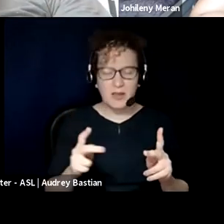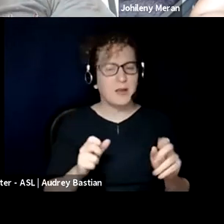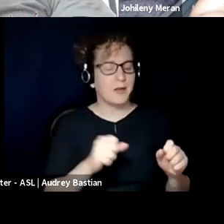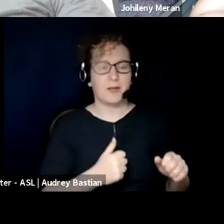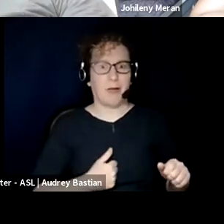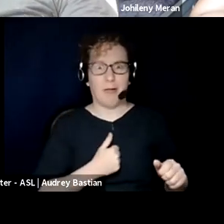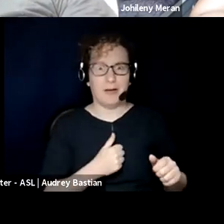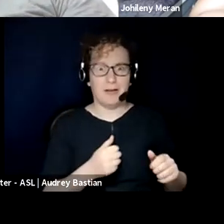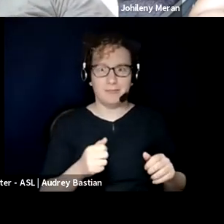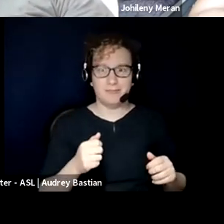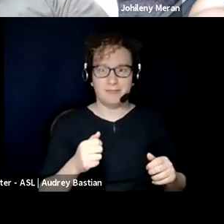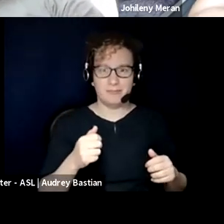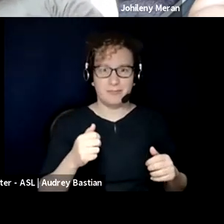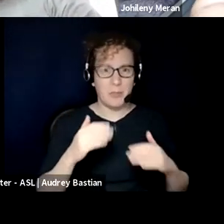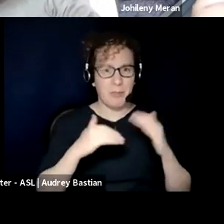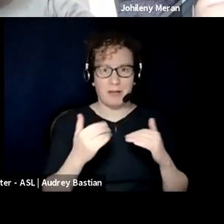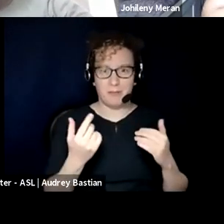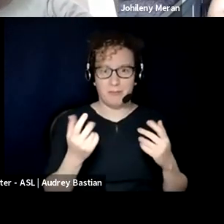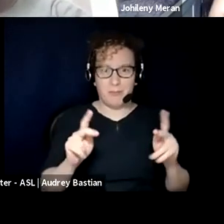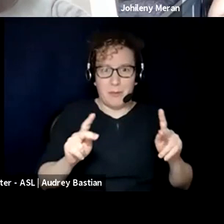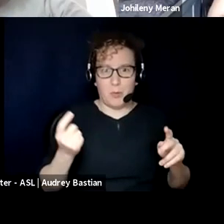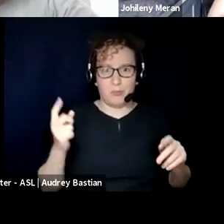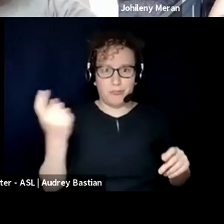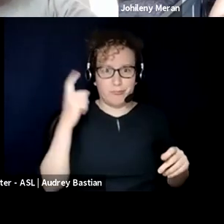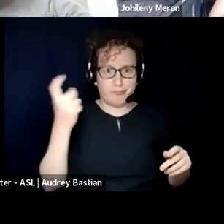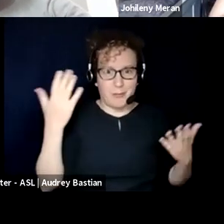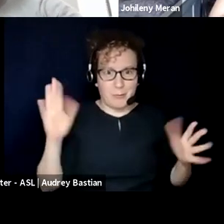idea. People in the building. MARAINA MONTGOMERY: We are talking about the